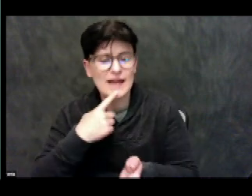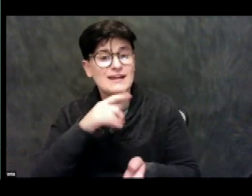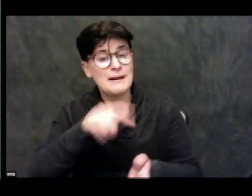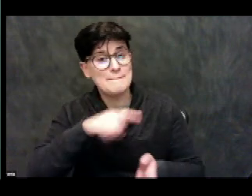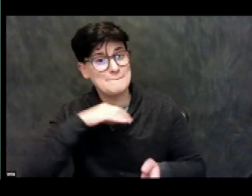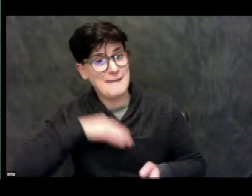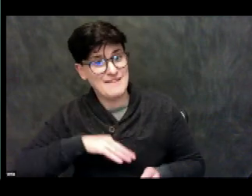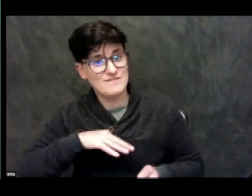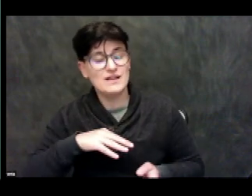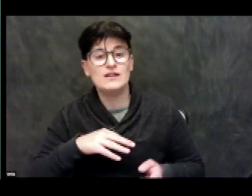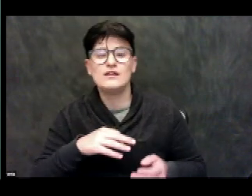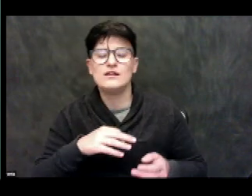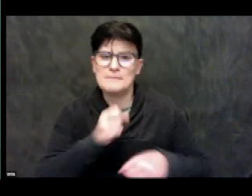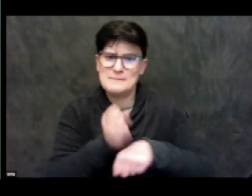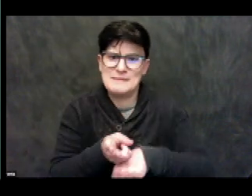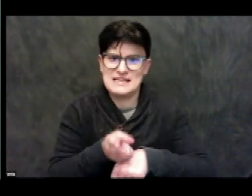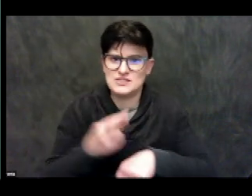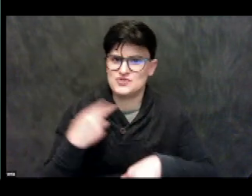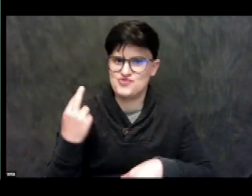I did that. And then at the same time,